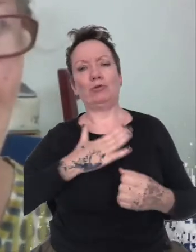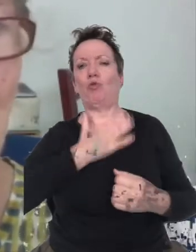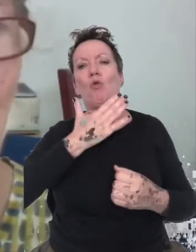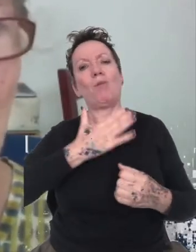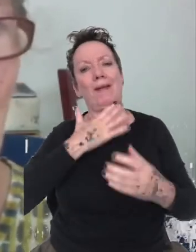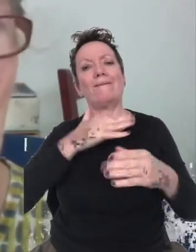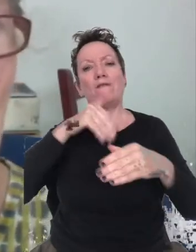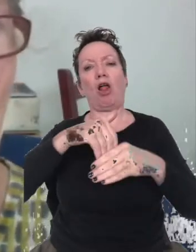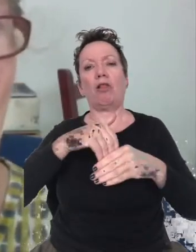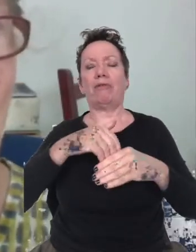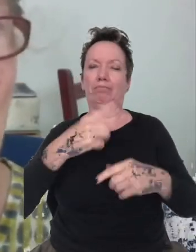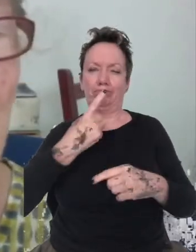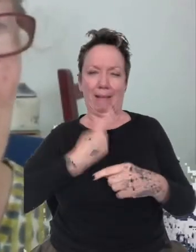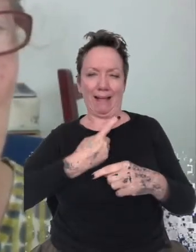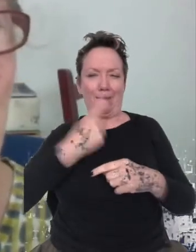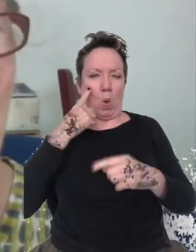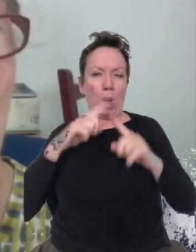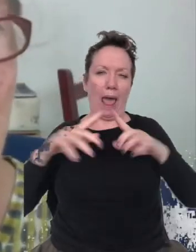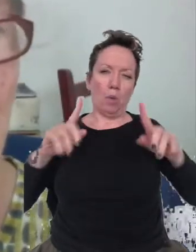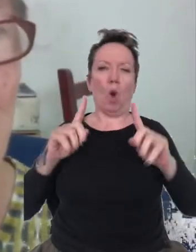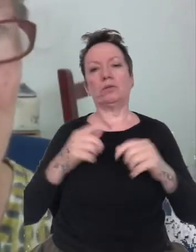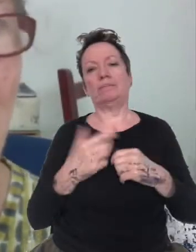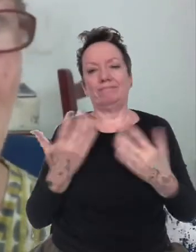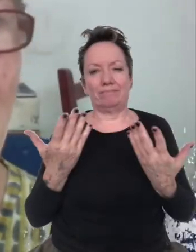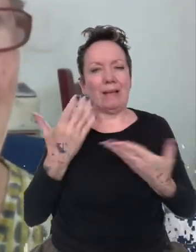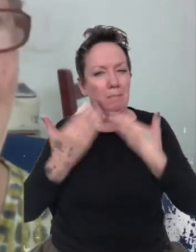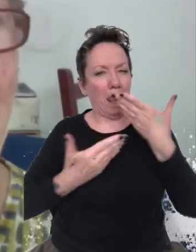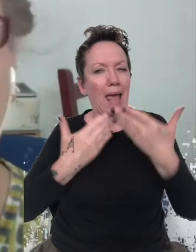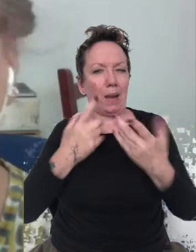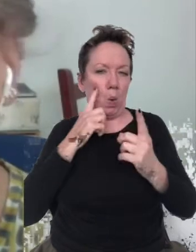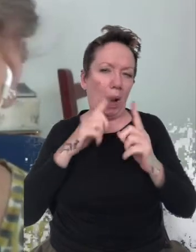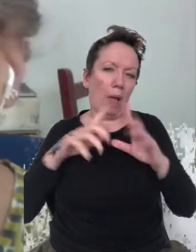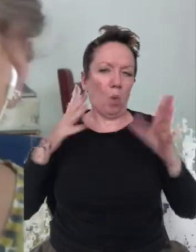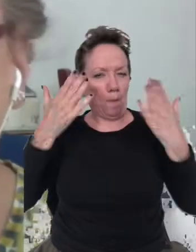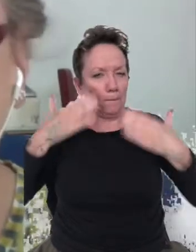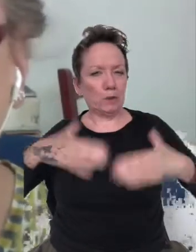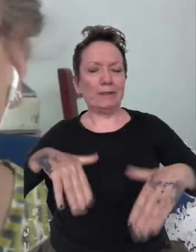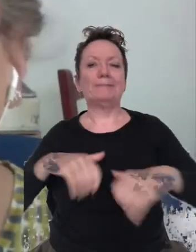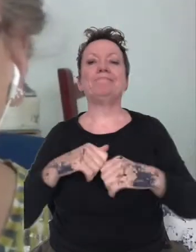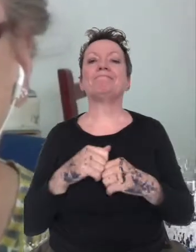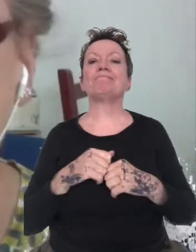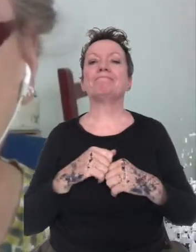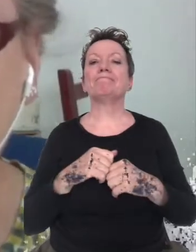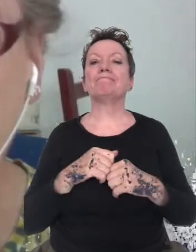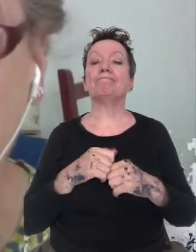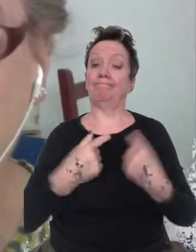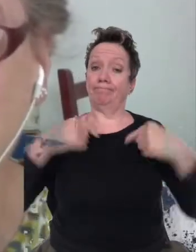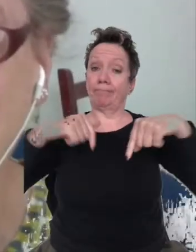I'm a white woman with hair that could do with the hair cut, uh, and, uh, I'm sitting in my home in Northumberland.